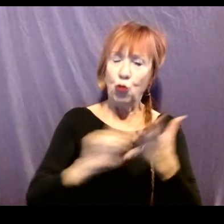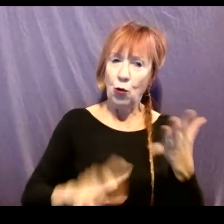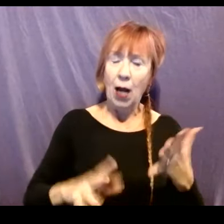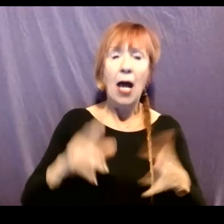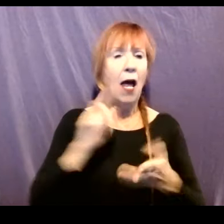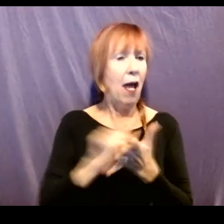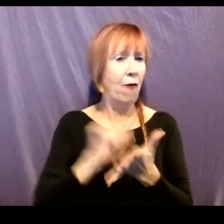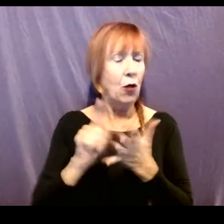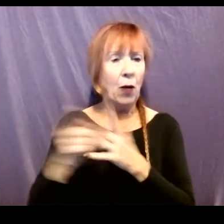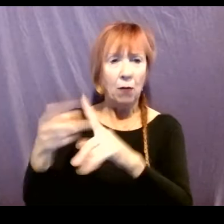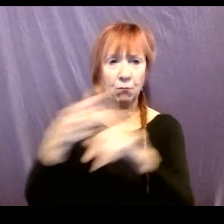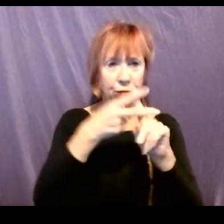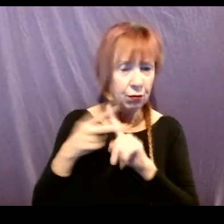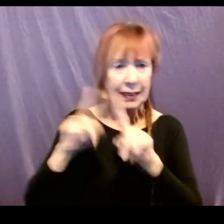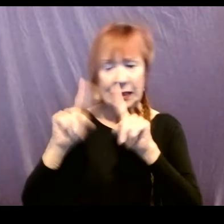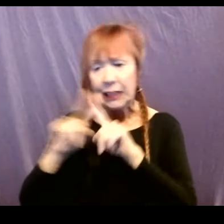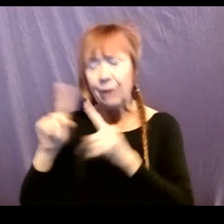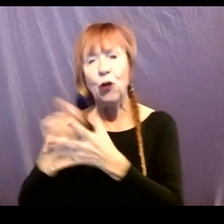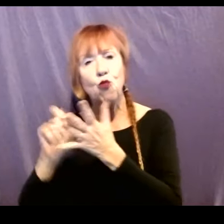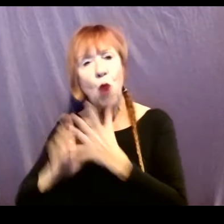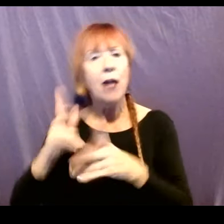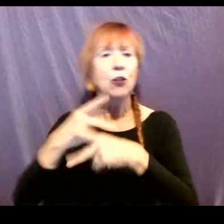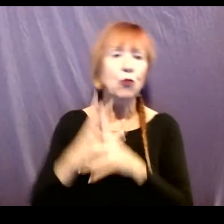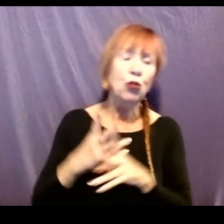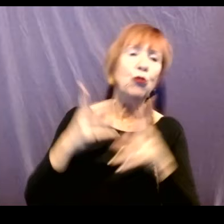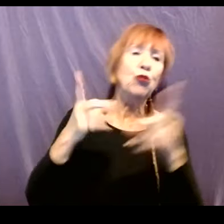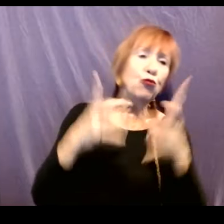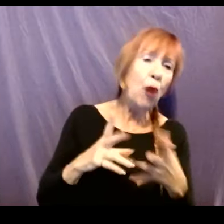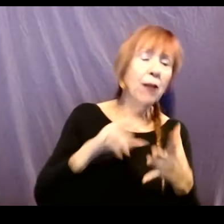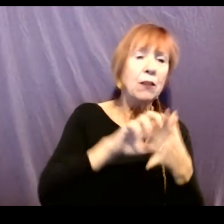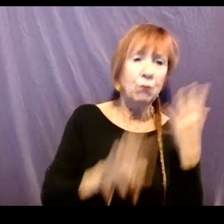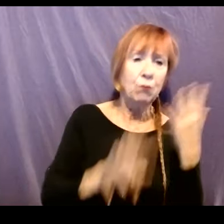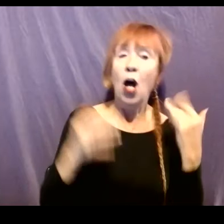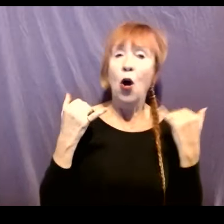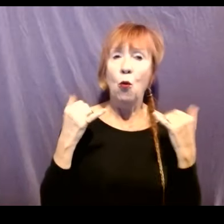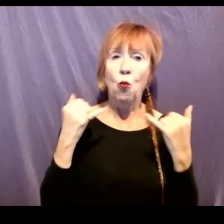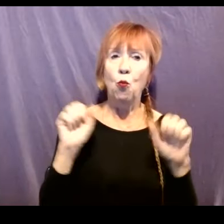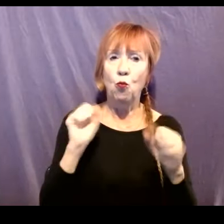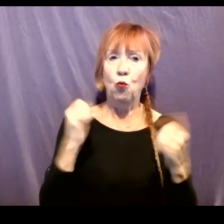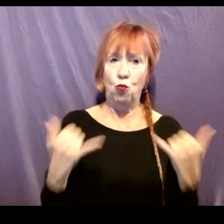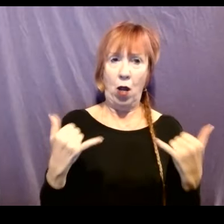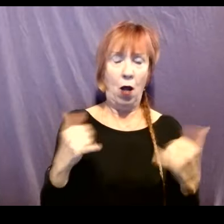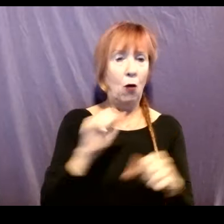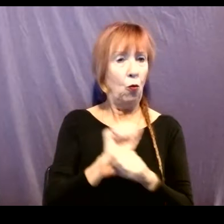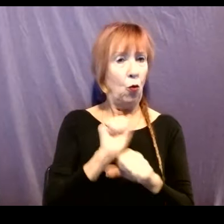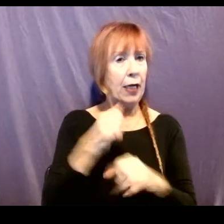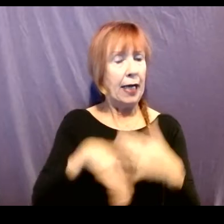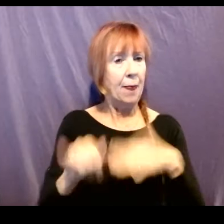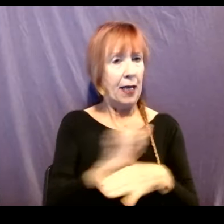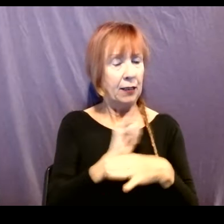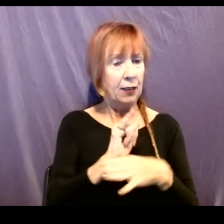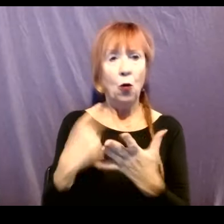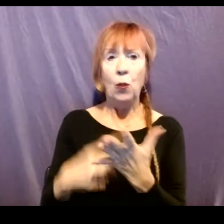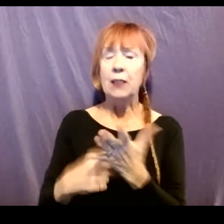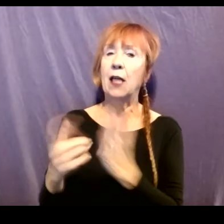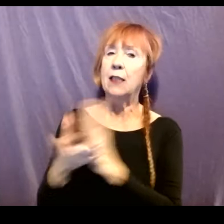show runners, screenwriters, and producers currently working in the industry. We discuss the skills and craft of screenwriting